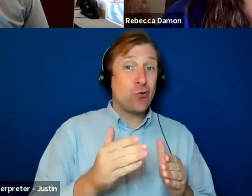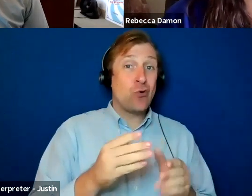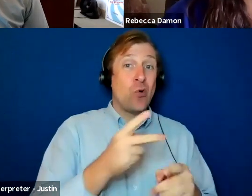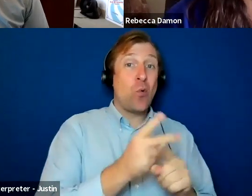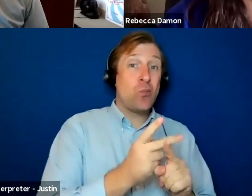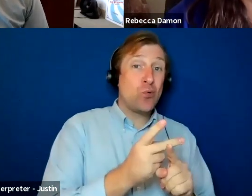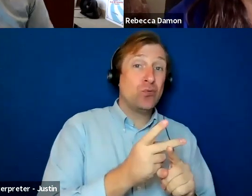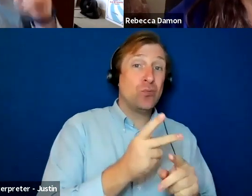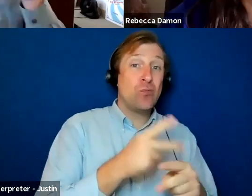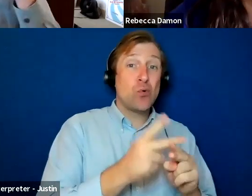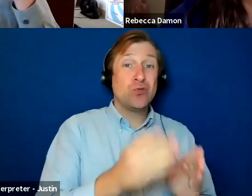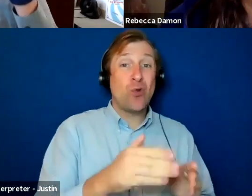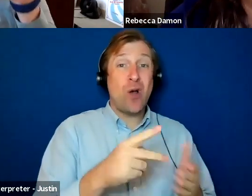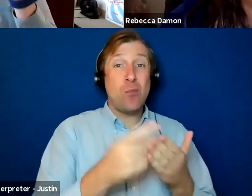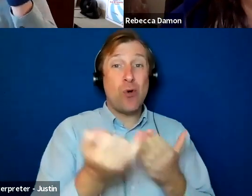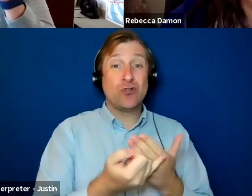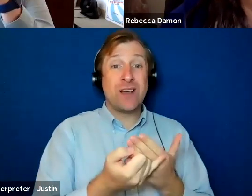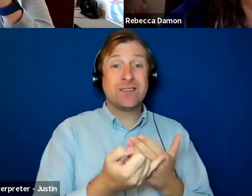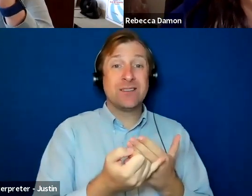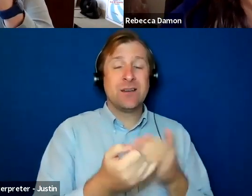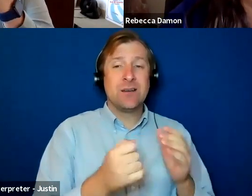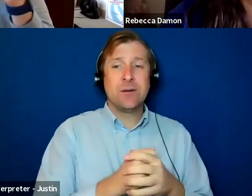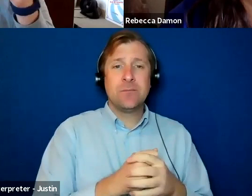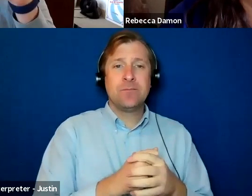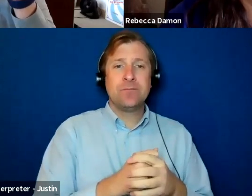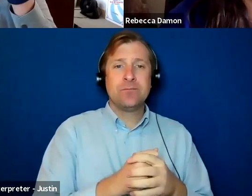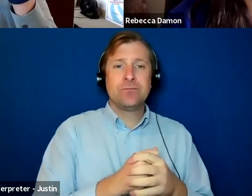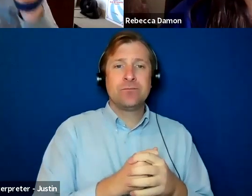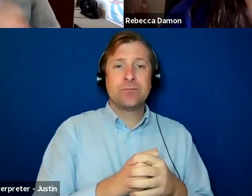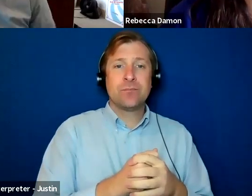and five of 47 members contract COVID-19